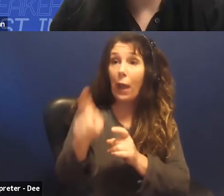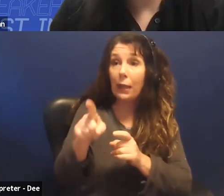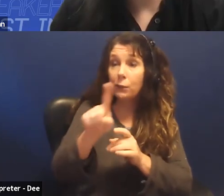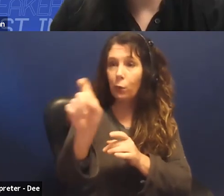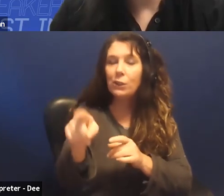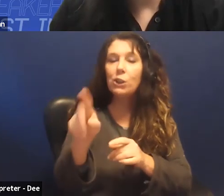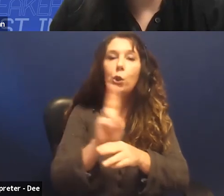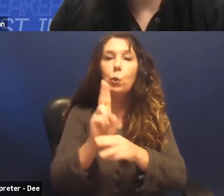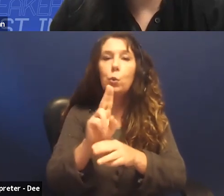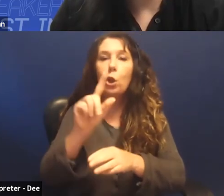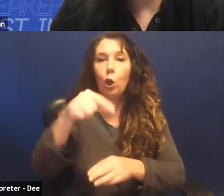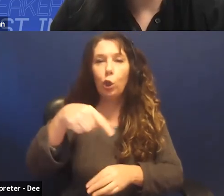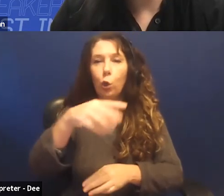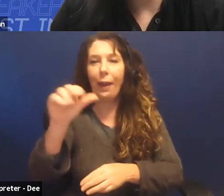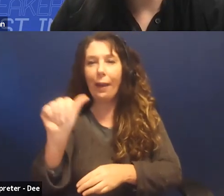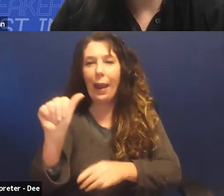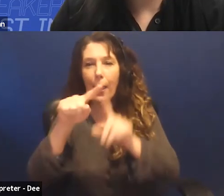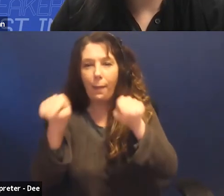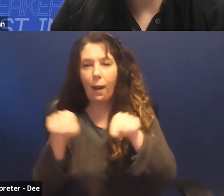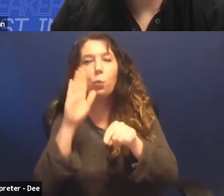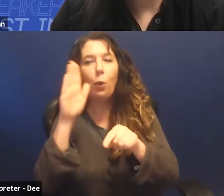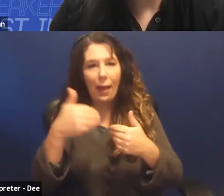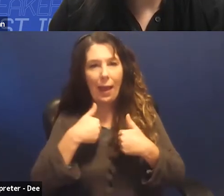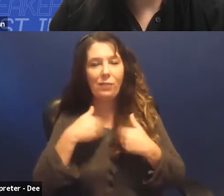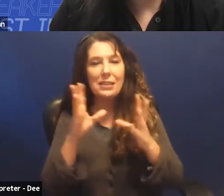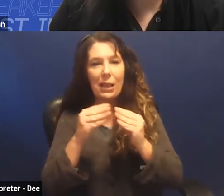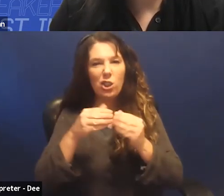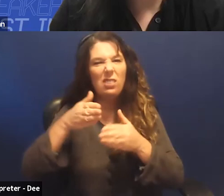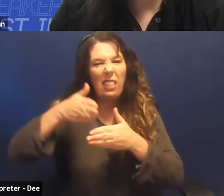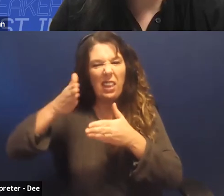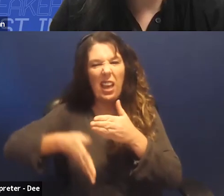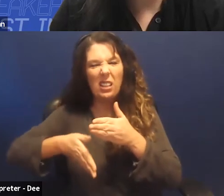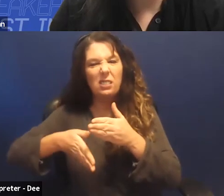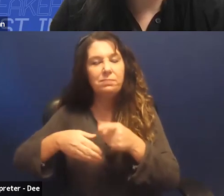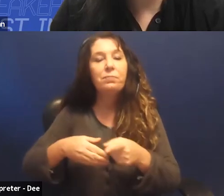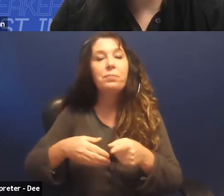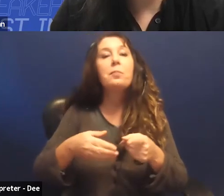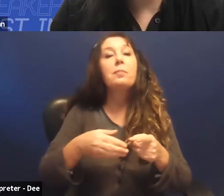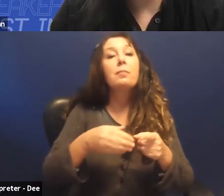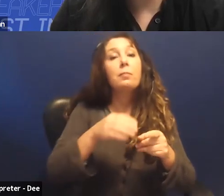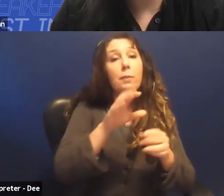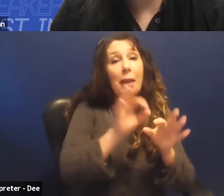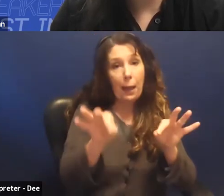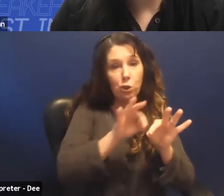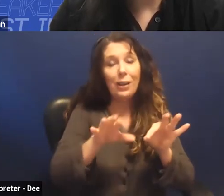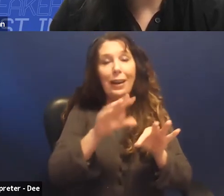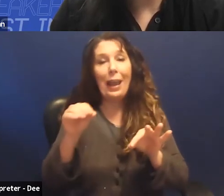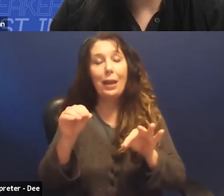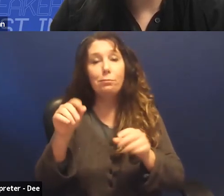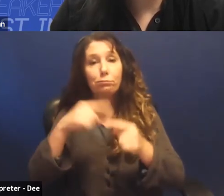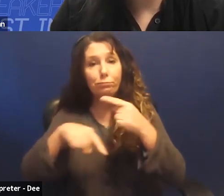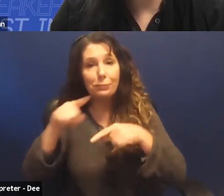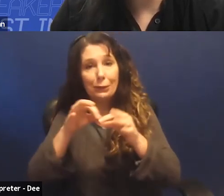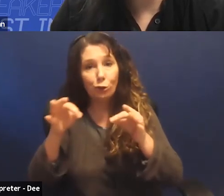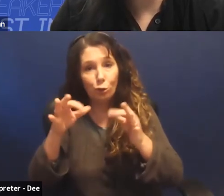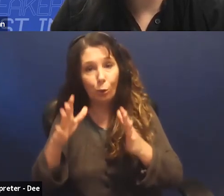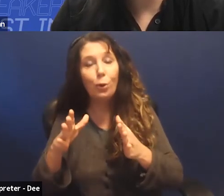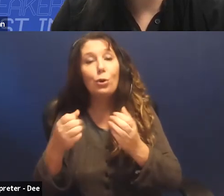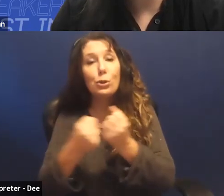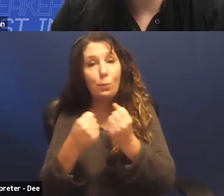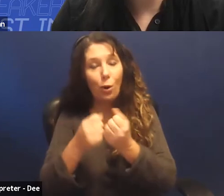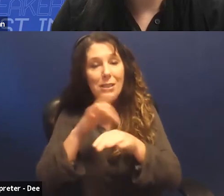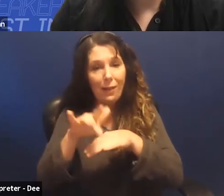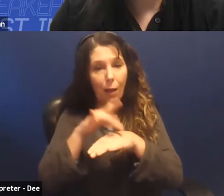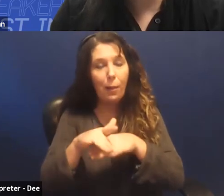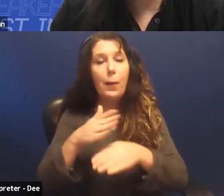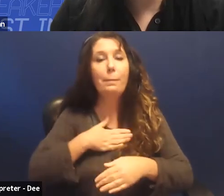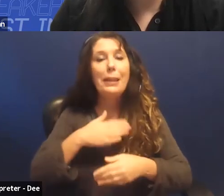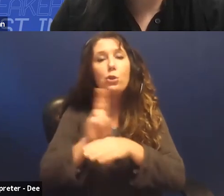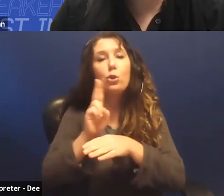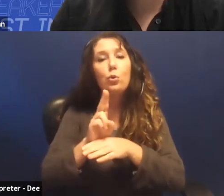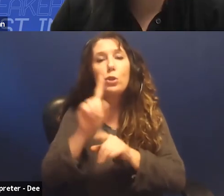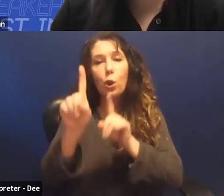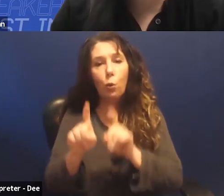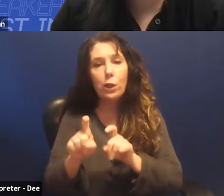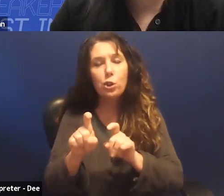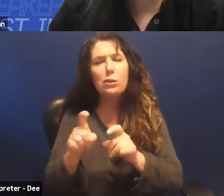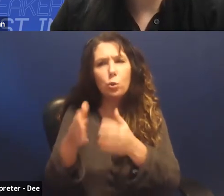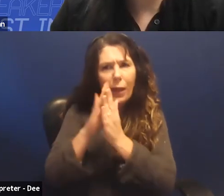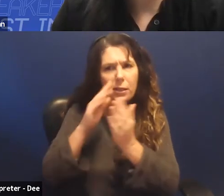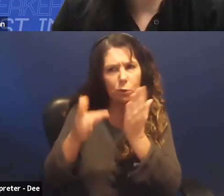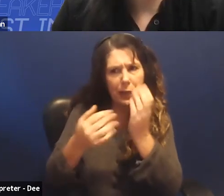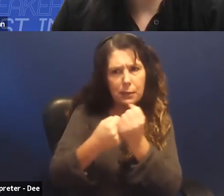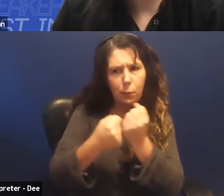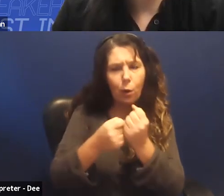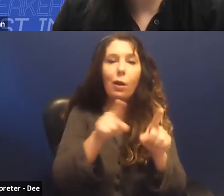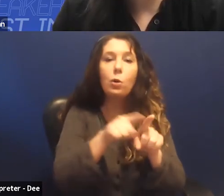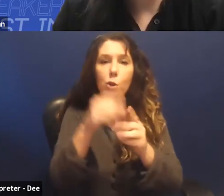will have a q&a session at the very end of the talk. Closed captioning and American Sign Language support is also available, please use the chat function to request any tech support, and a note that this talk is being recorded.